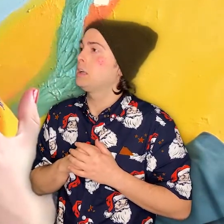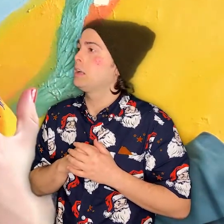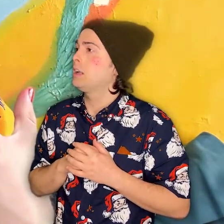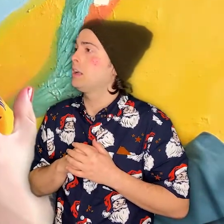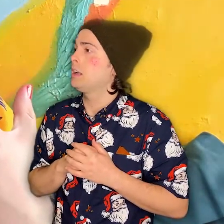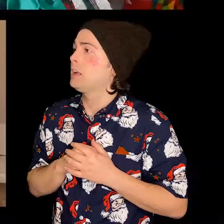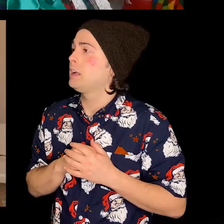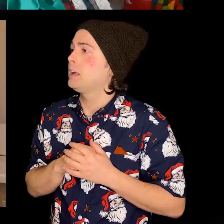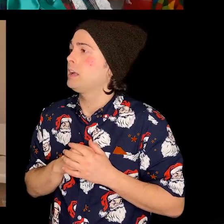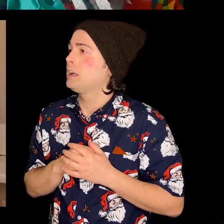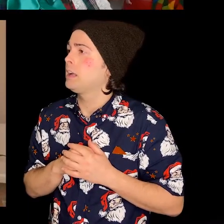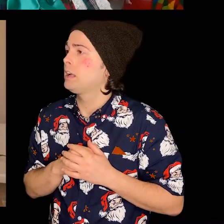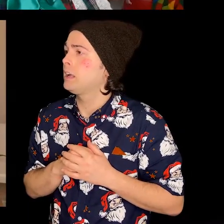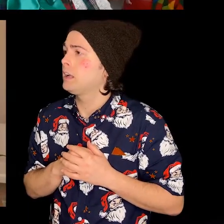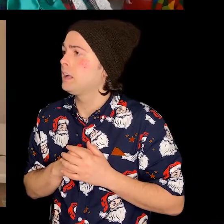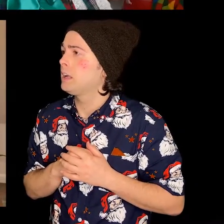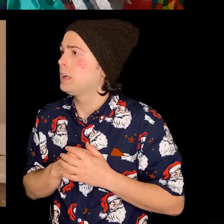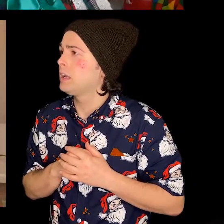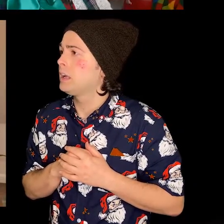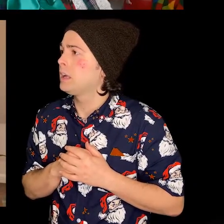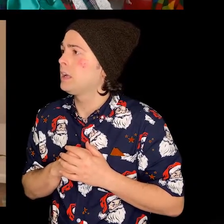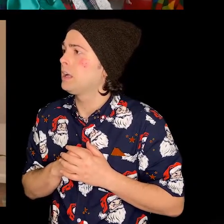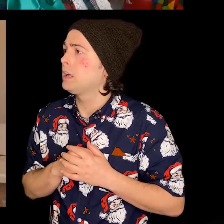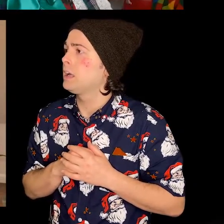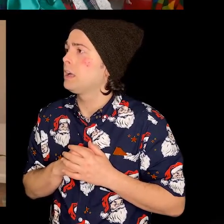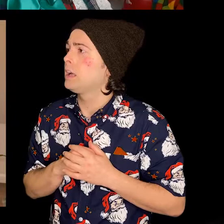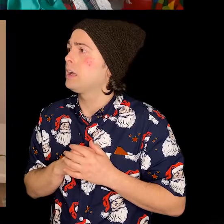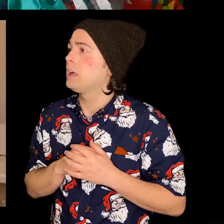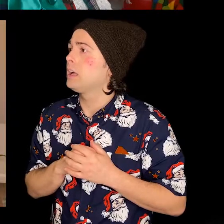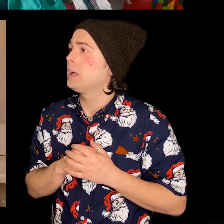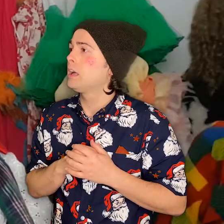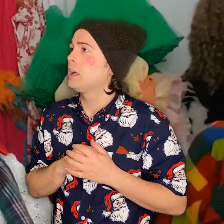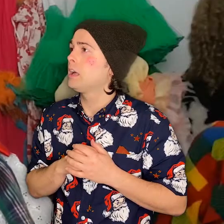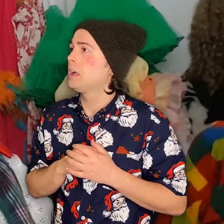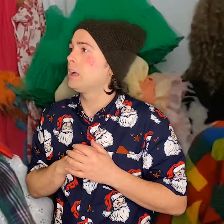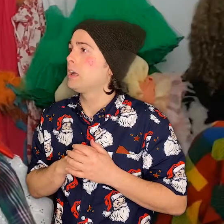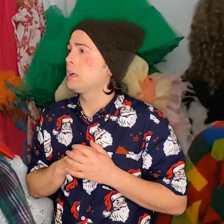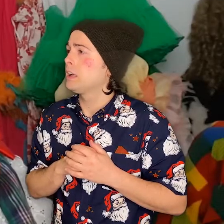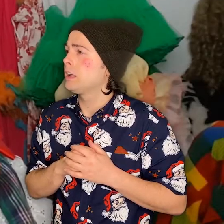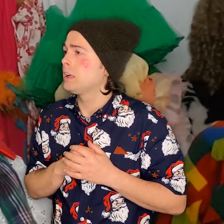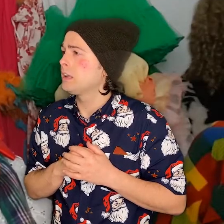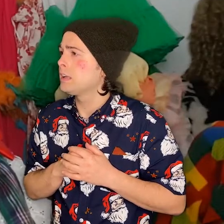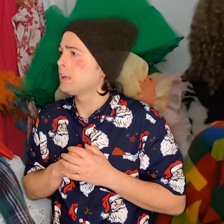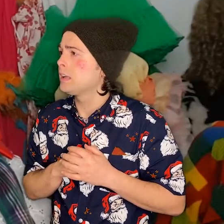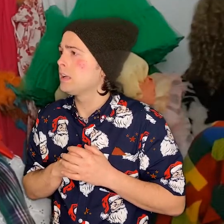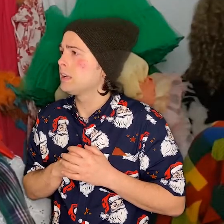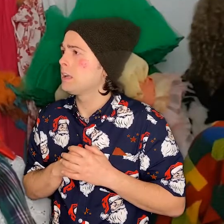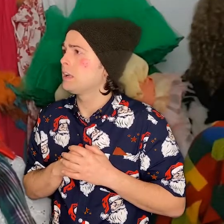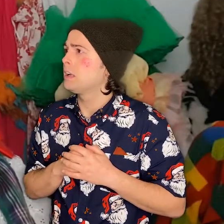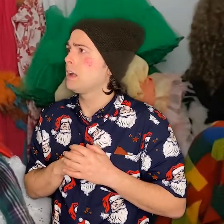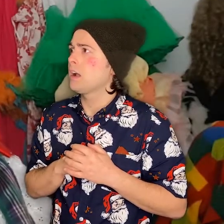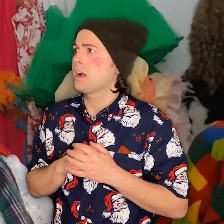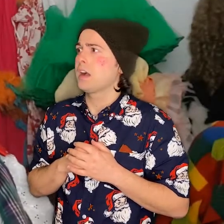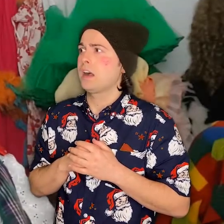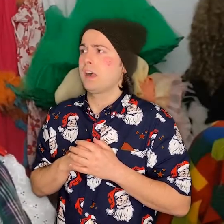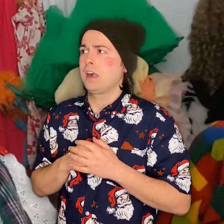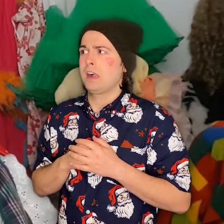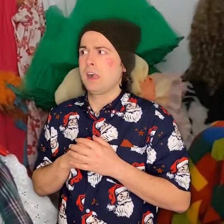Senga – Bagsy not telling Carina that her new song is rotten Helen – Awe Cindy, that’s going to be a really awkward conversation for you